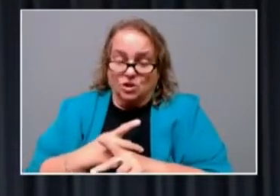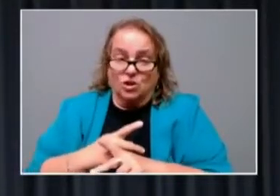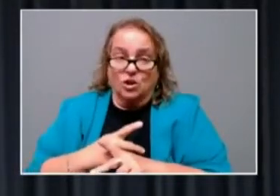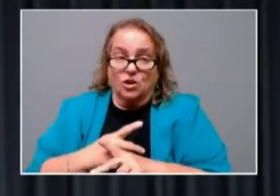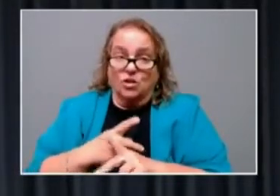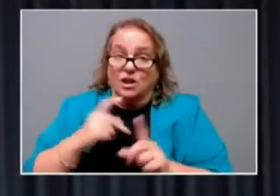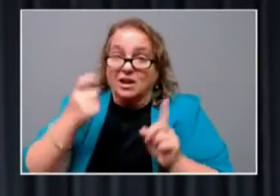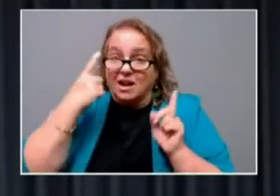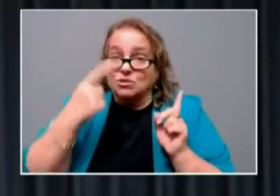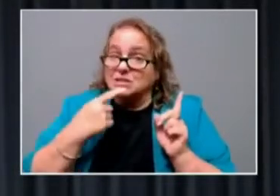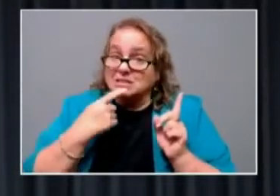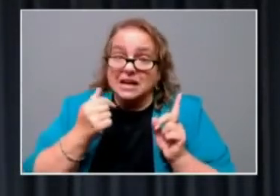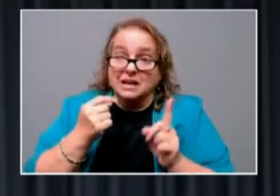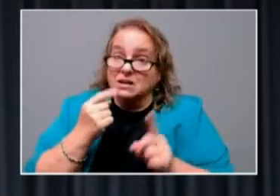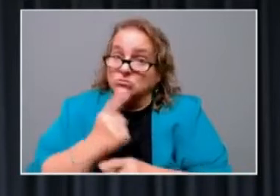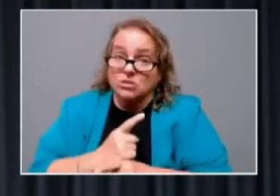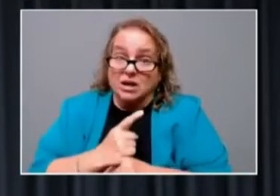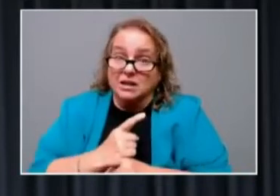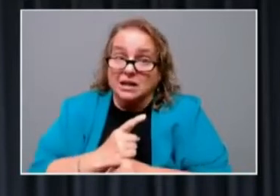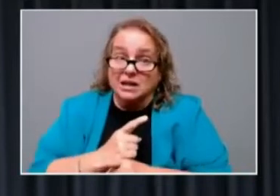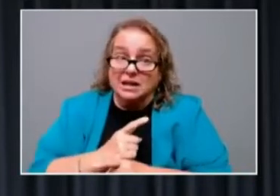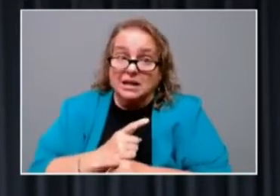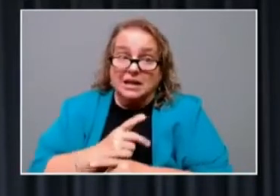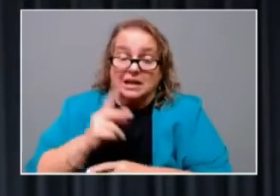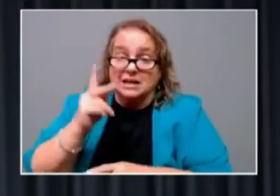correctly. KB ph Kentucky department for public health guidance is